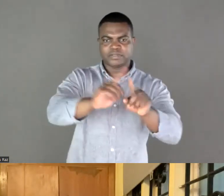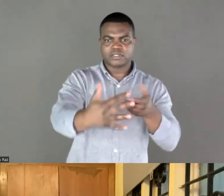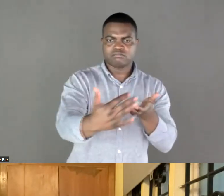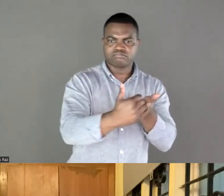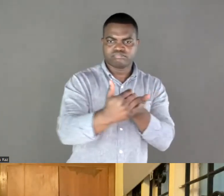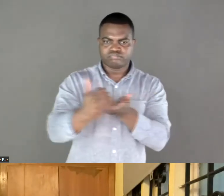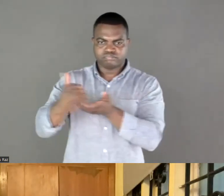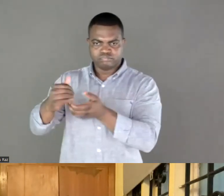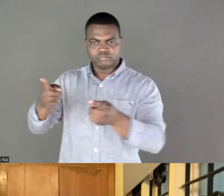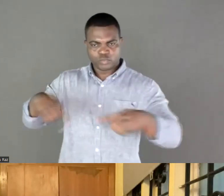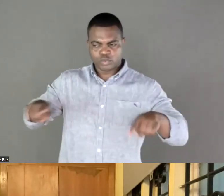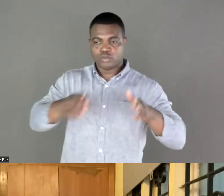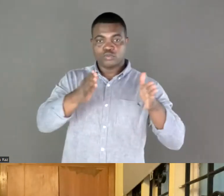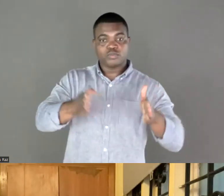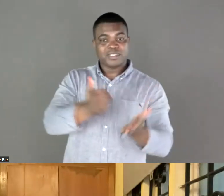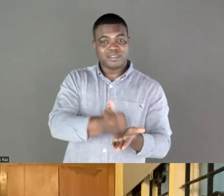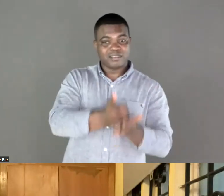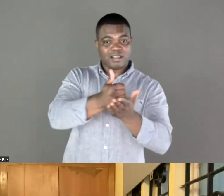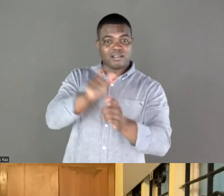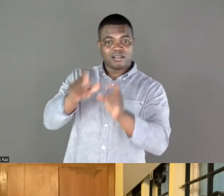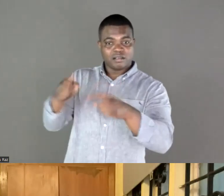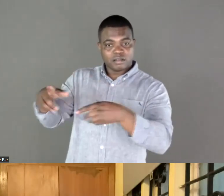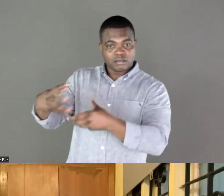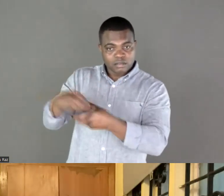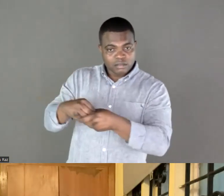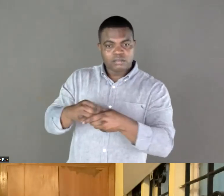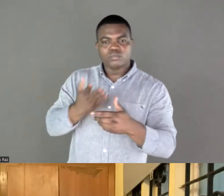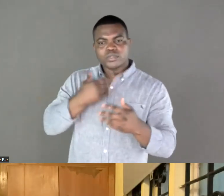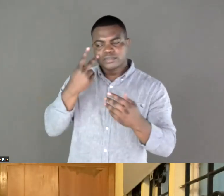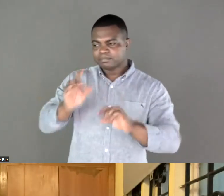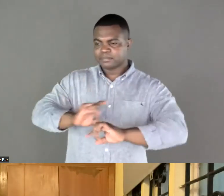you know, where people, you had different positions, some were field workers, some